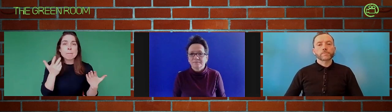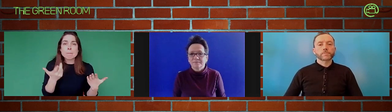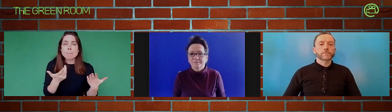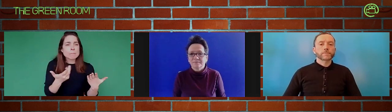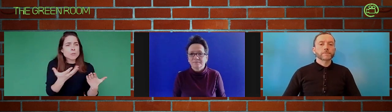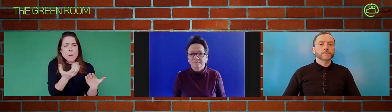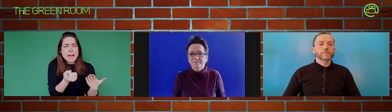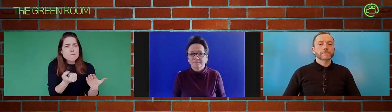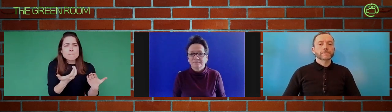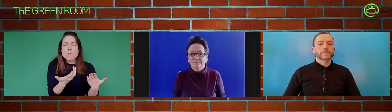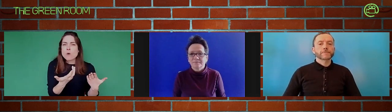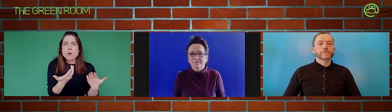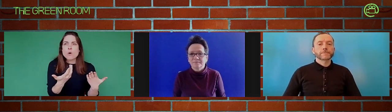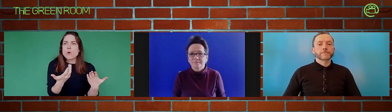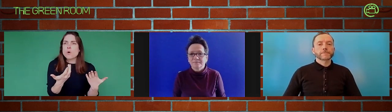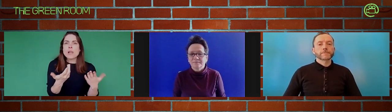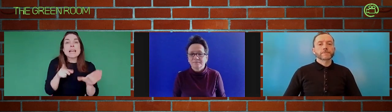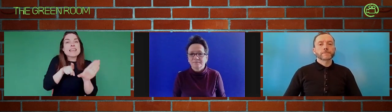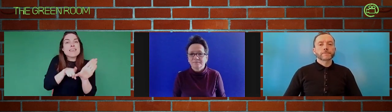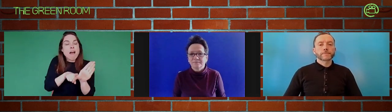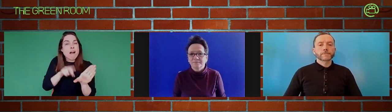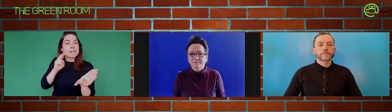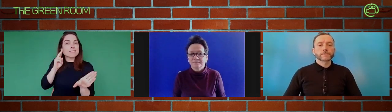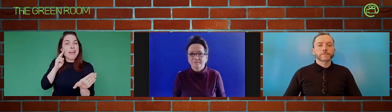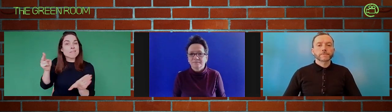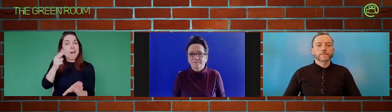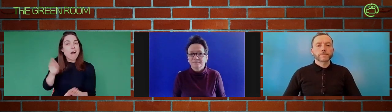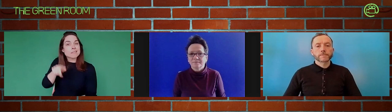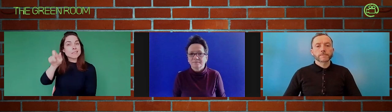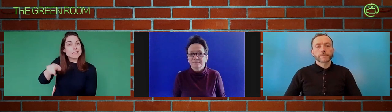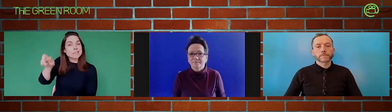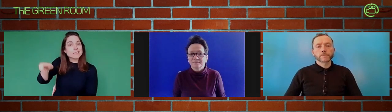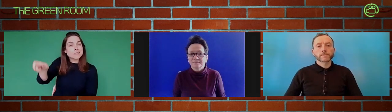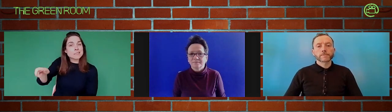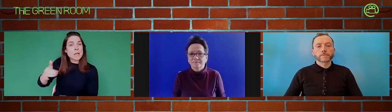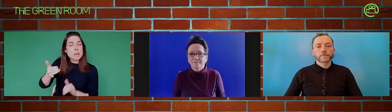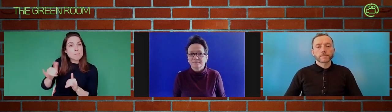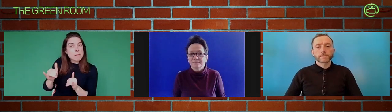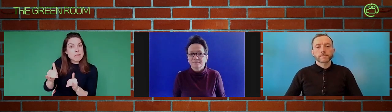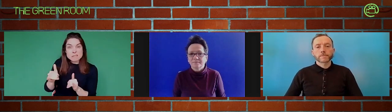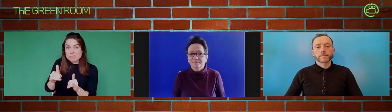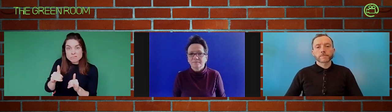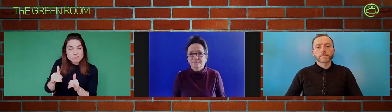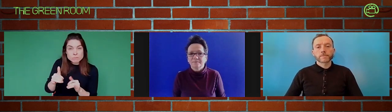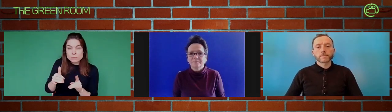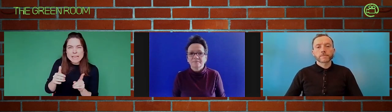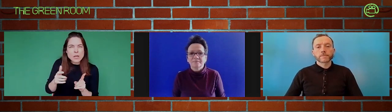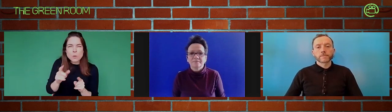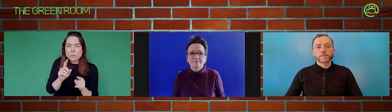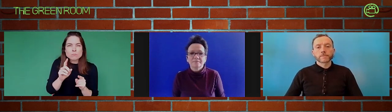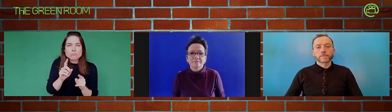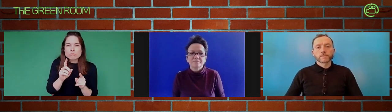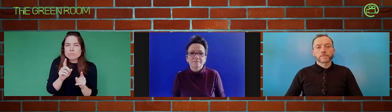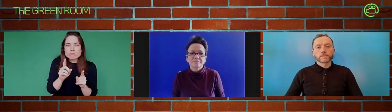a young deaf artist who was thinking about going into directing. Have you got any bits of advice that you